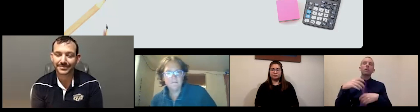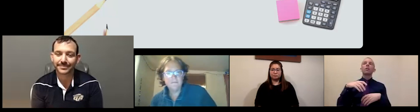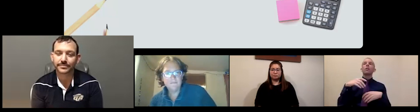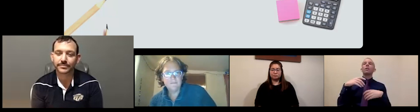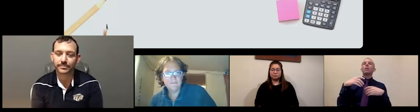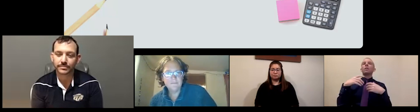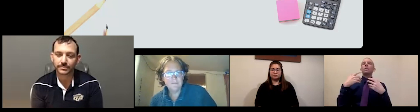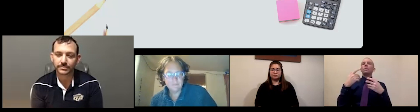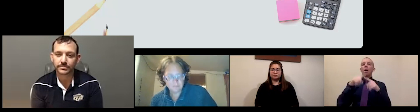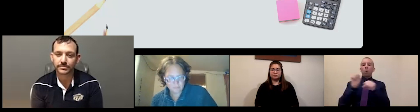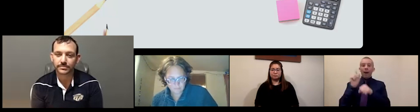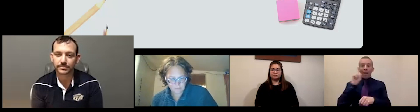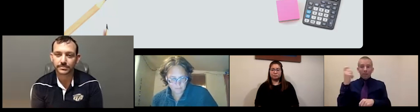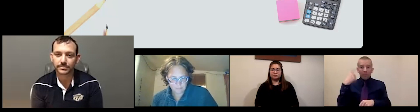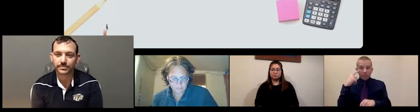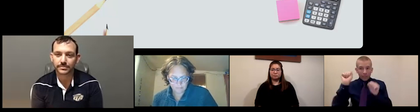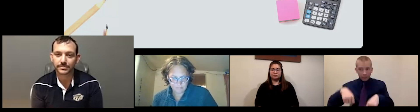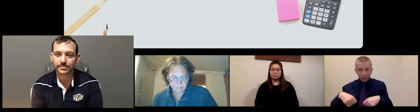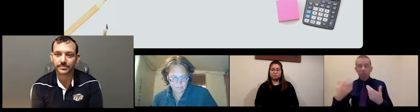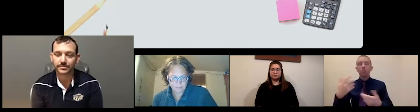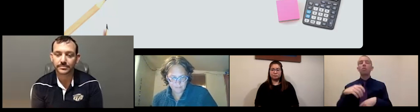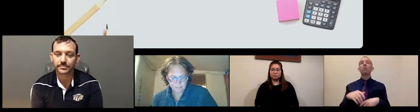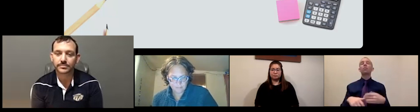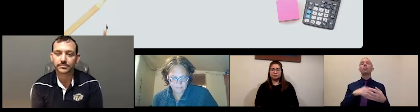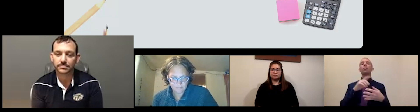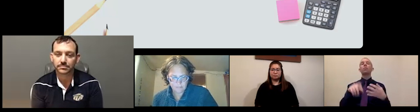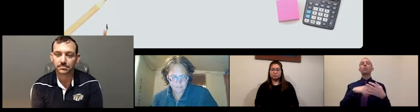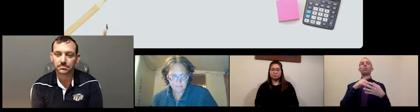You can work for the government, too.